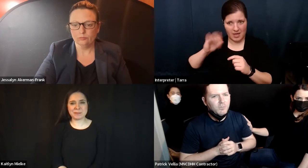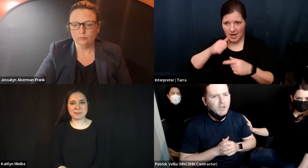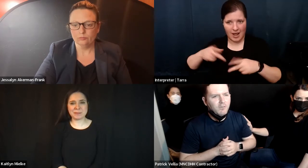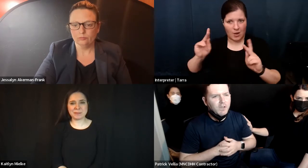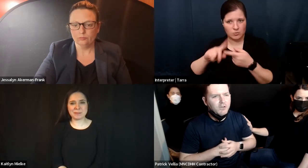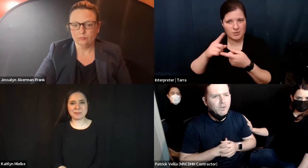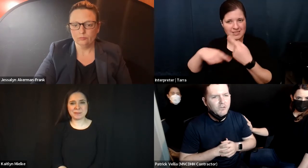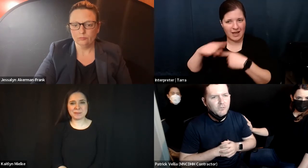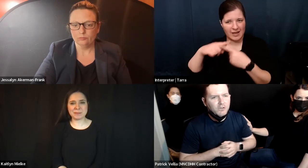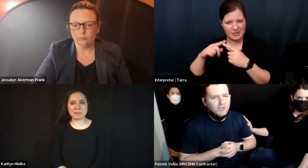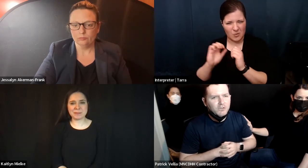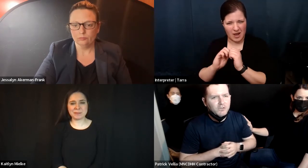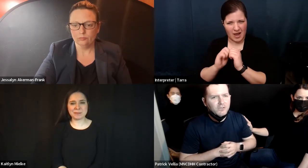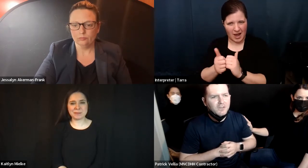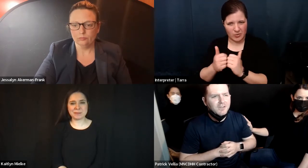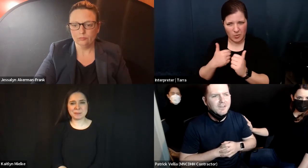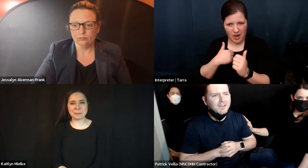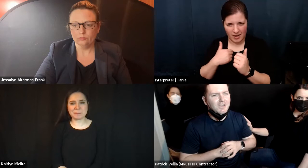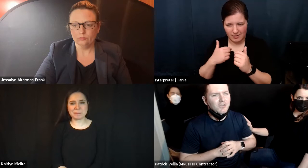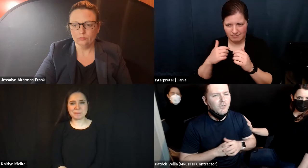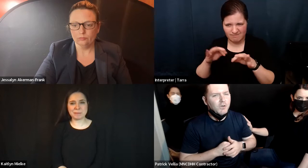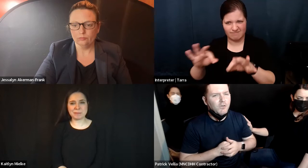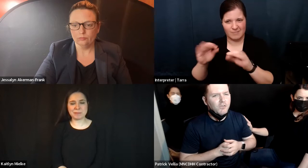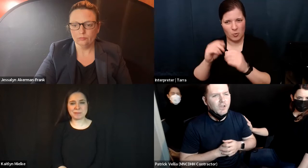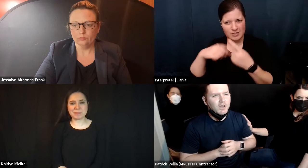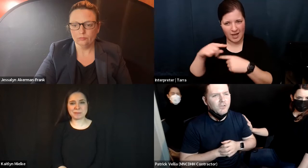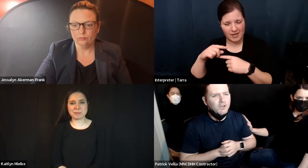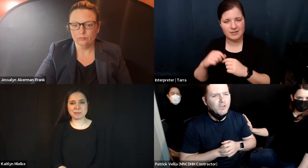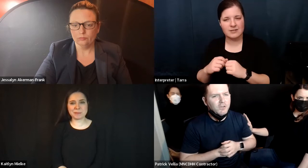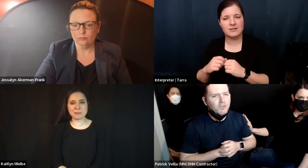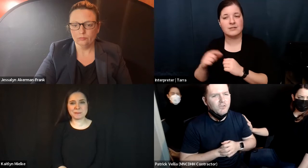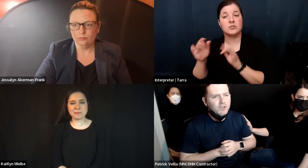For example, the interpreter will interpret but I'm not allowed to sign myself.